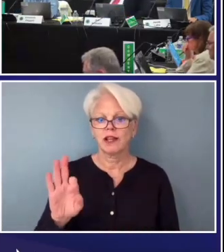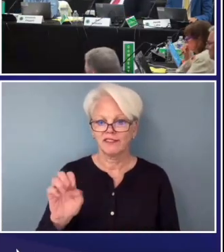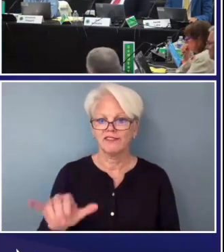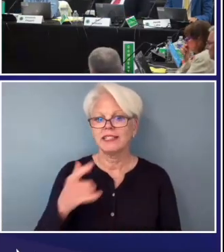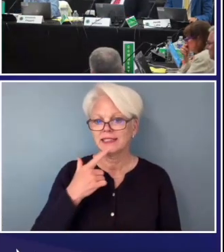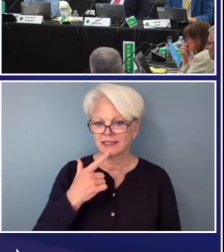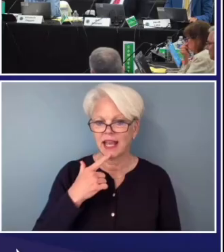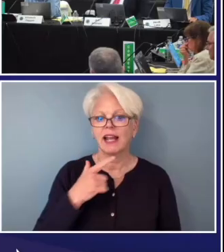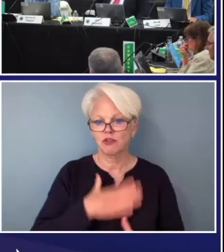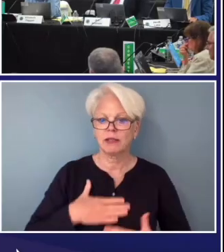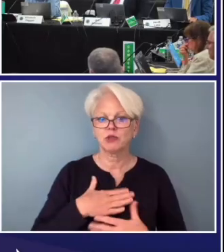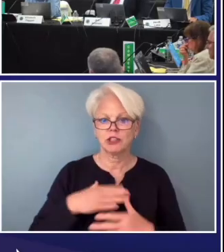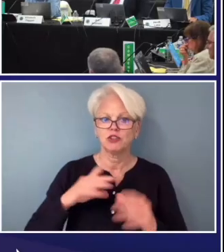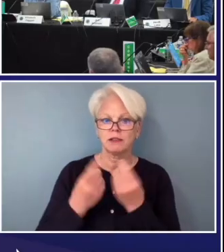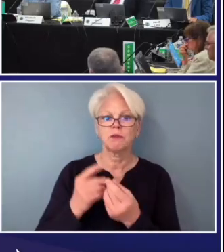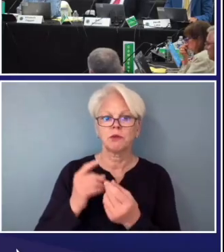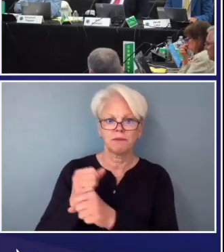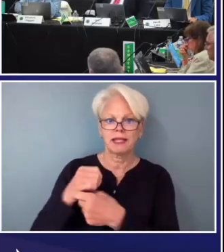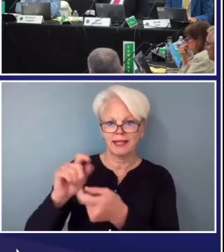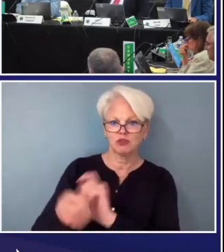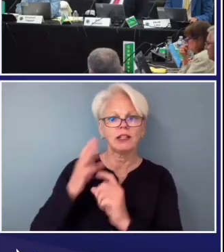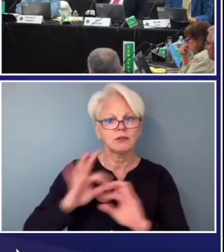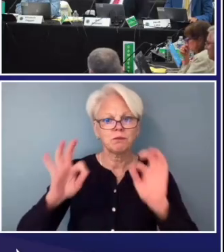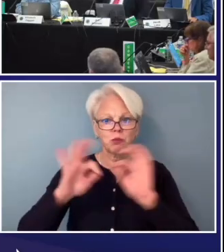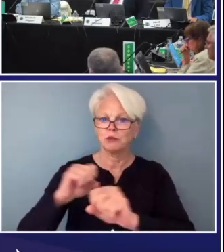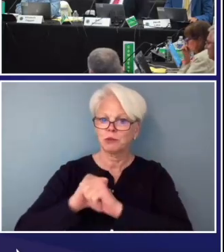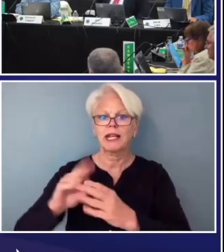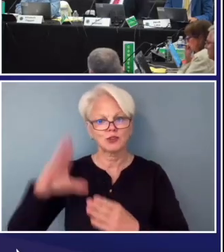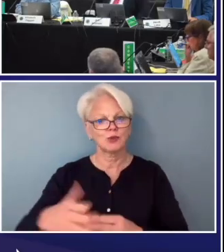I feel it's important to protect students. Thank you. Thank you, Magnus. Jennifer, you have the floor.